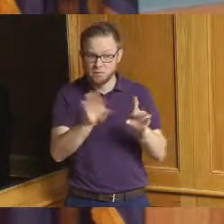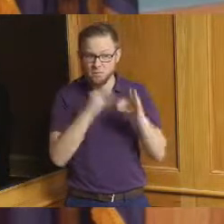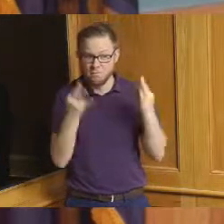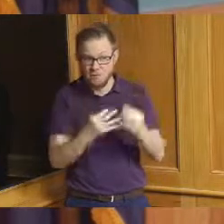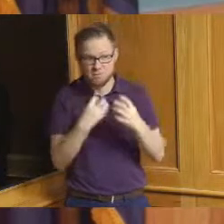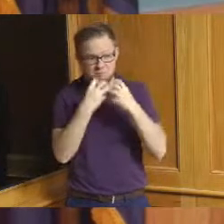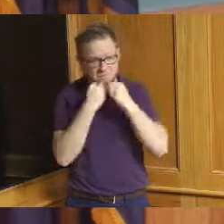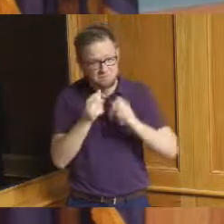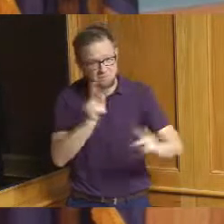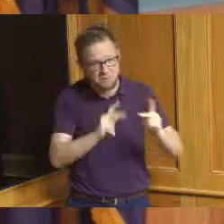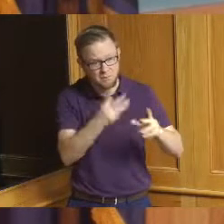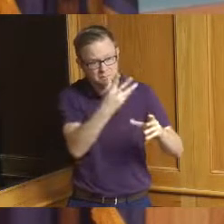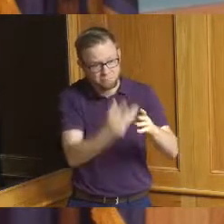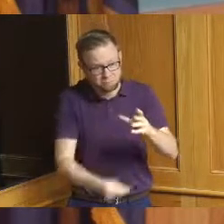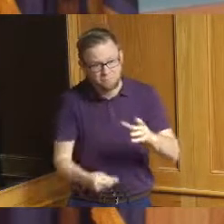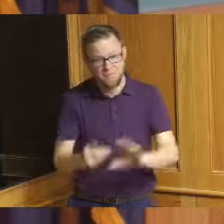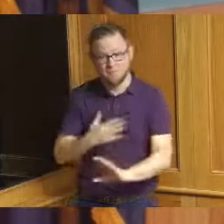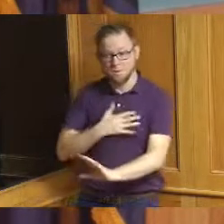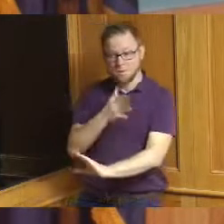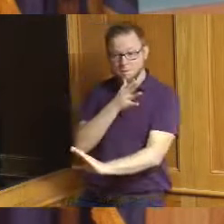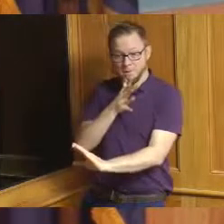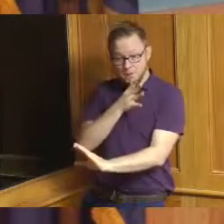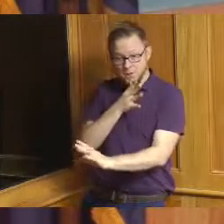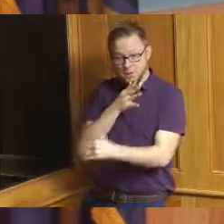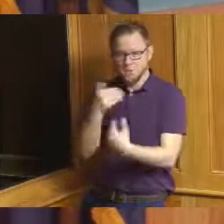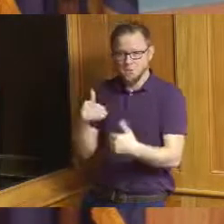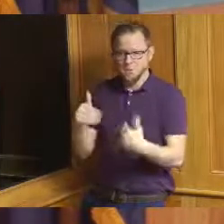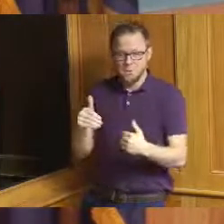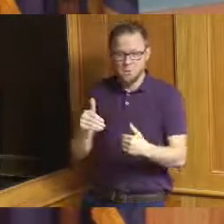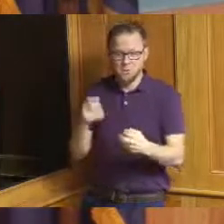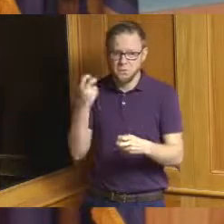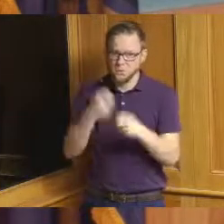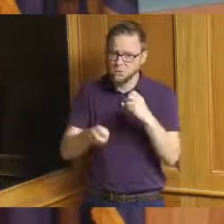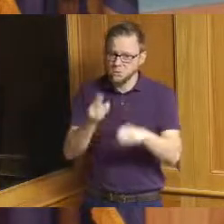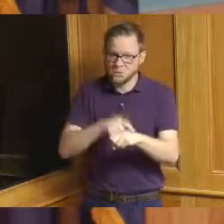this is a tough time for for our family but a great time for my nieces who are 12 years old